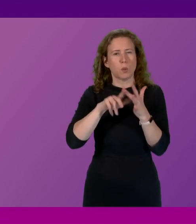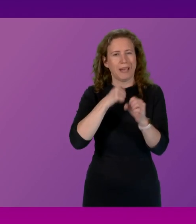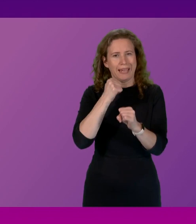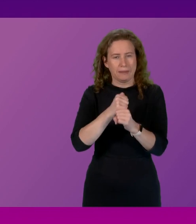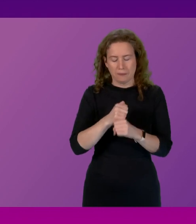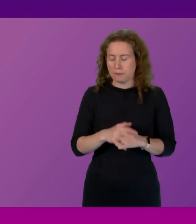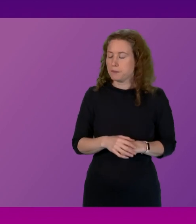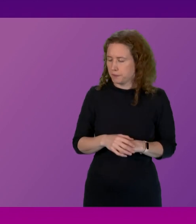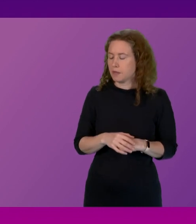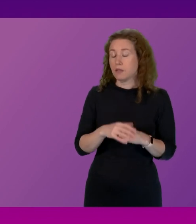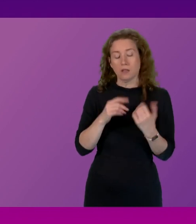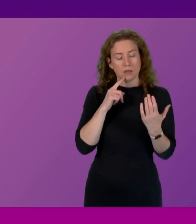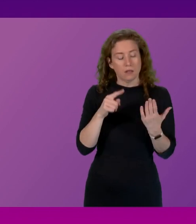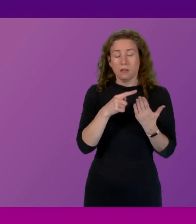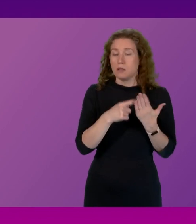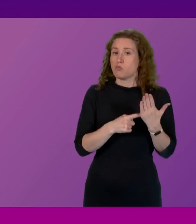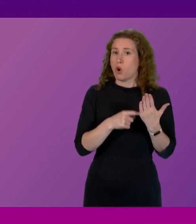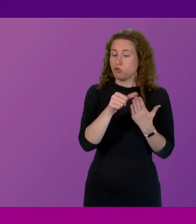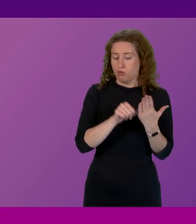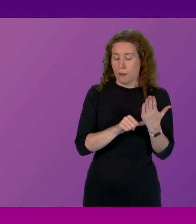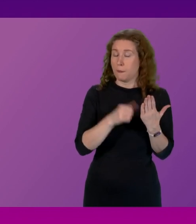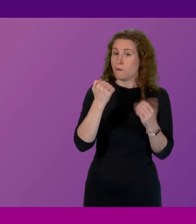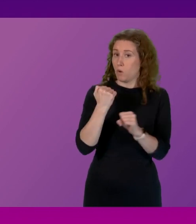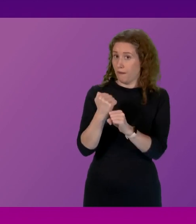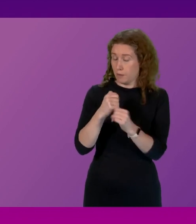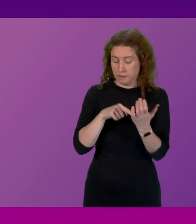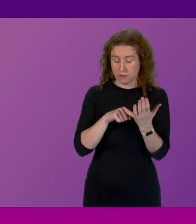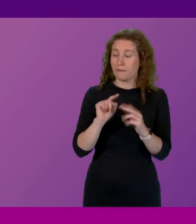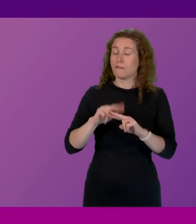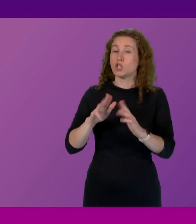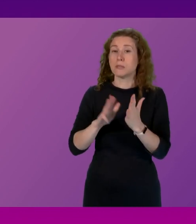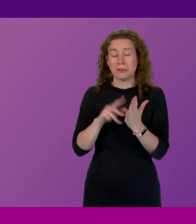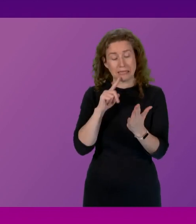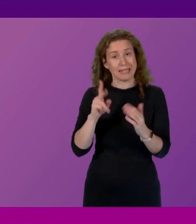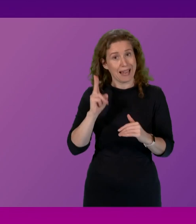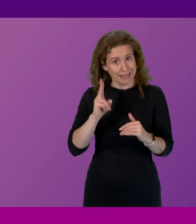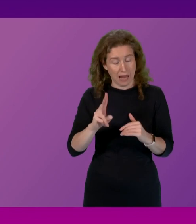In the programme for government, the First Minister reaffirmed the welcome commitment